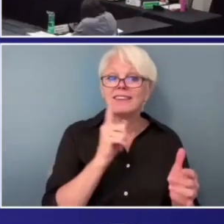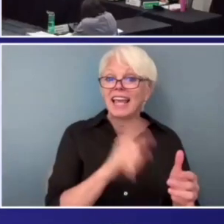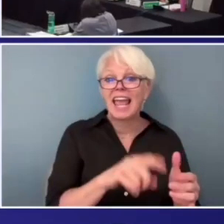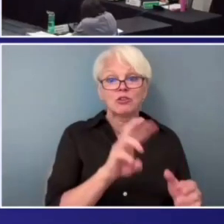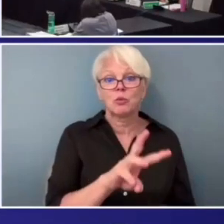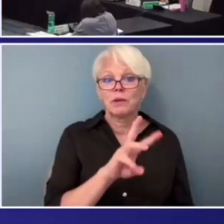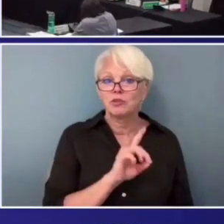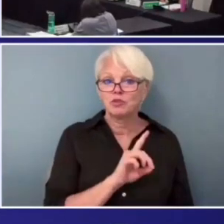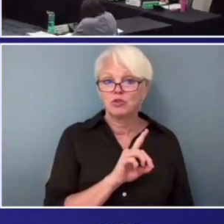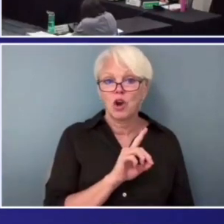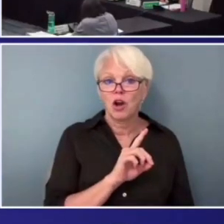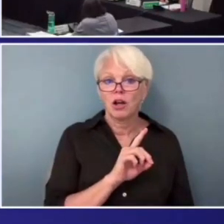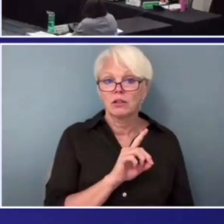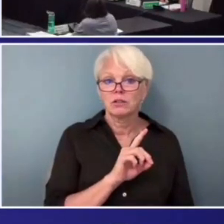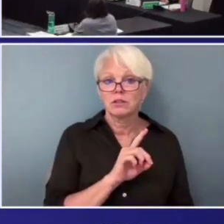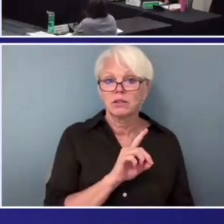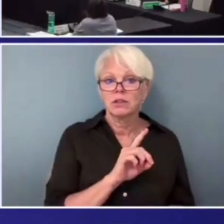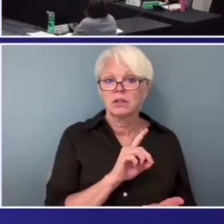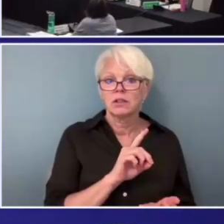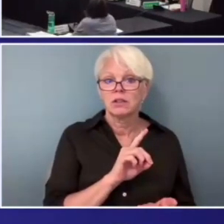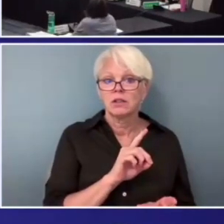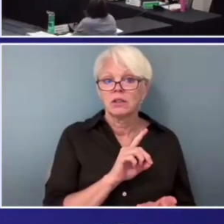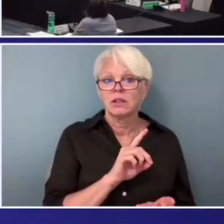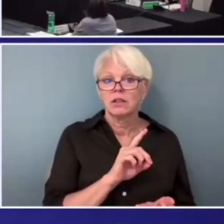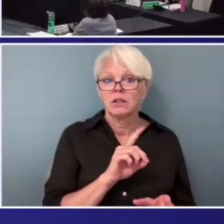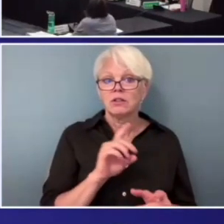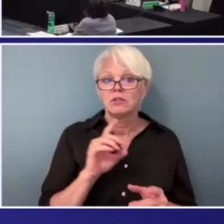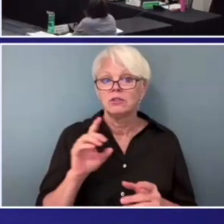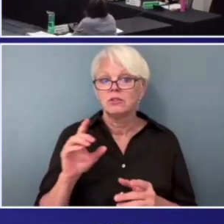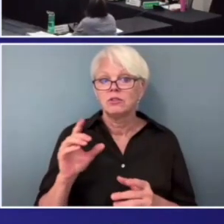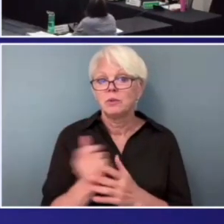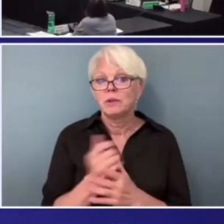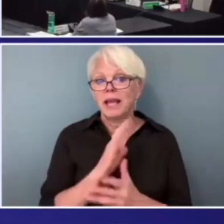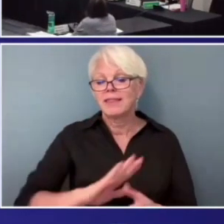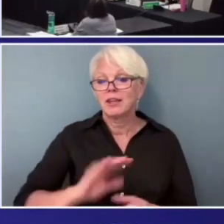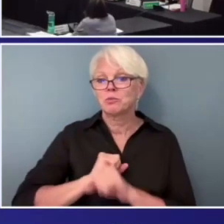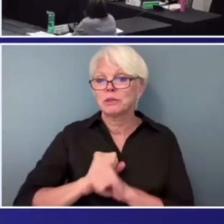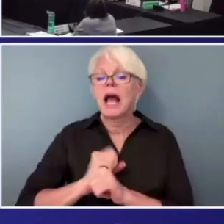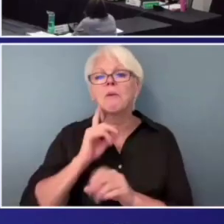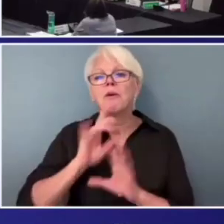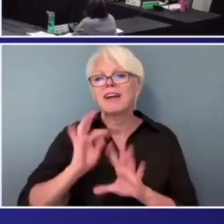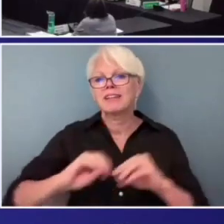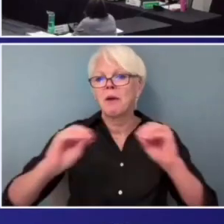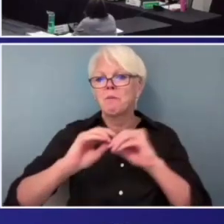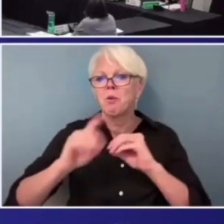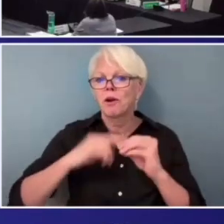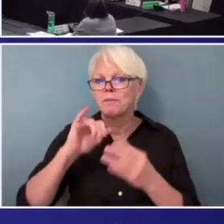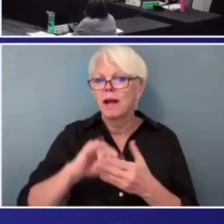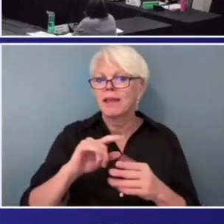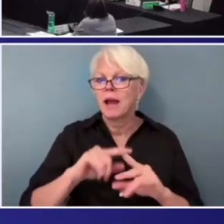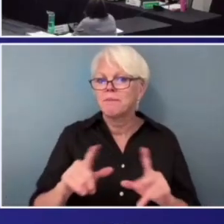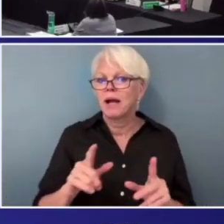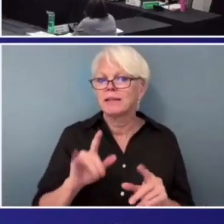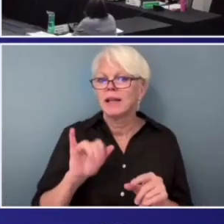to get your -- you -- get their, their protections. I'll find out more about that. But that, that would be one thing I would